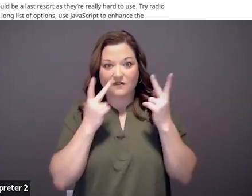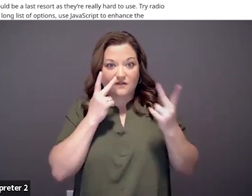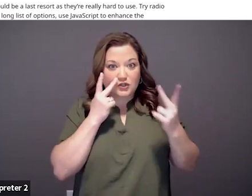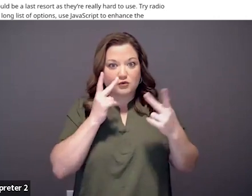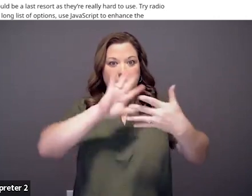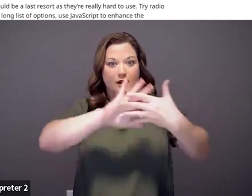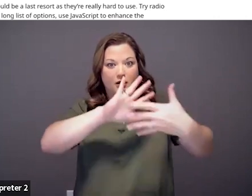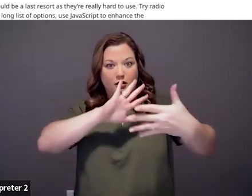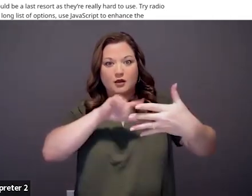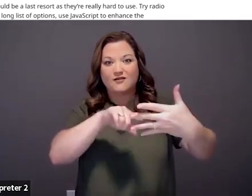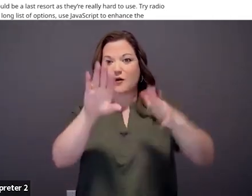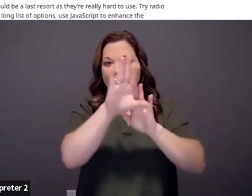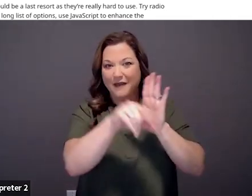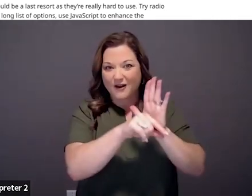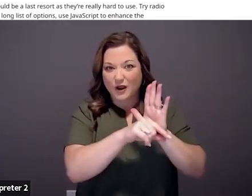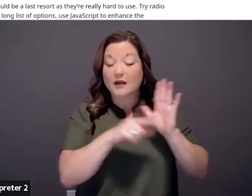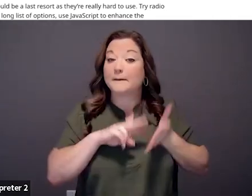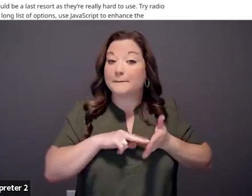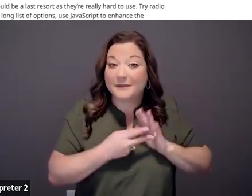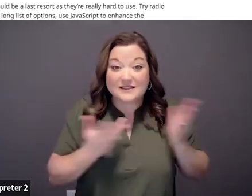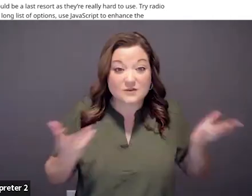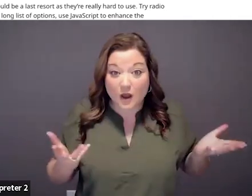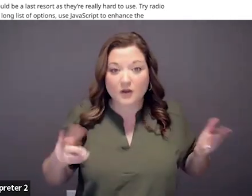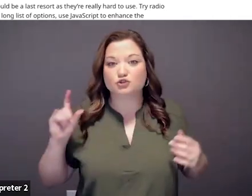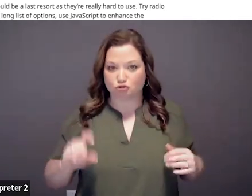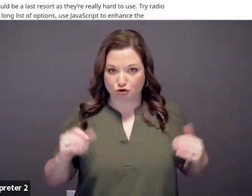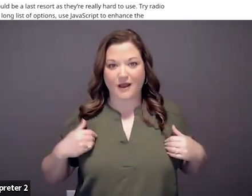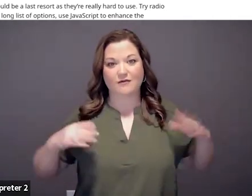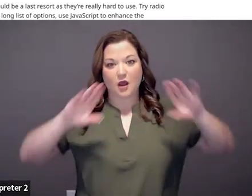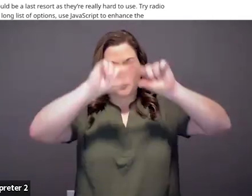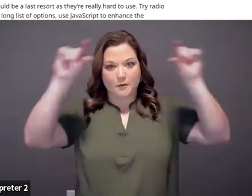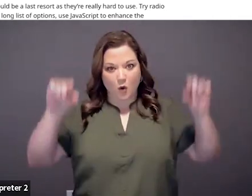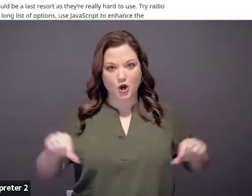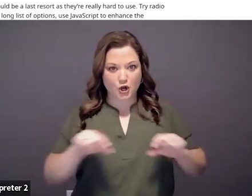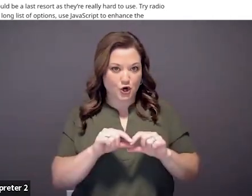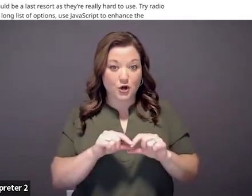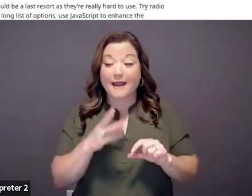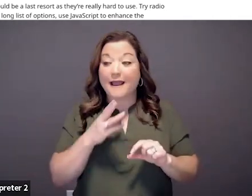This means that they should have a border on them and it's also recommended that they have a minimum height